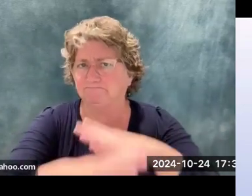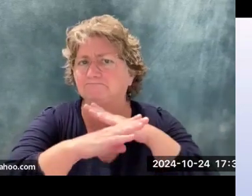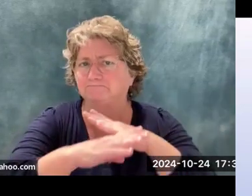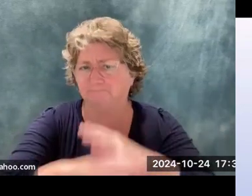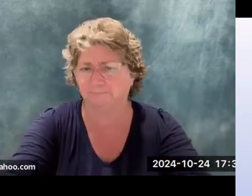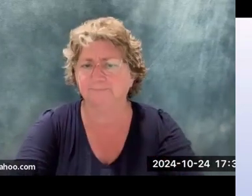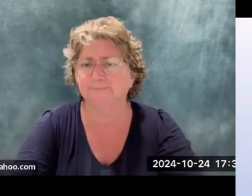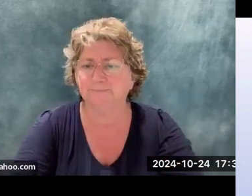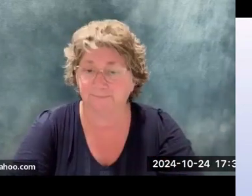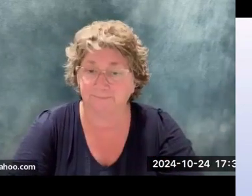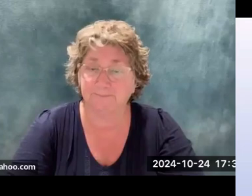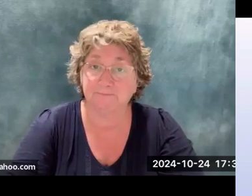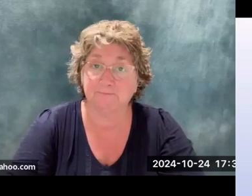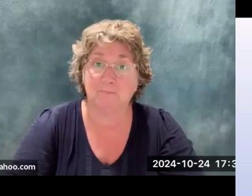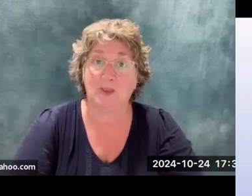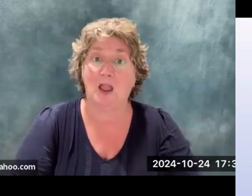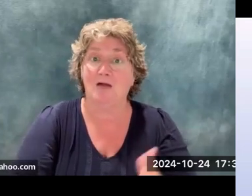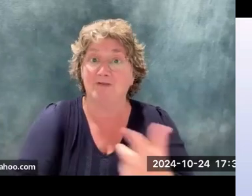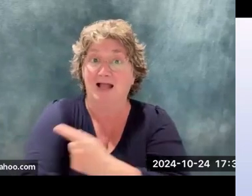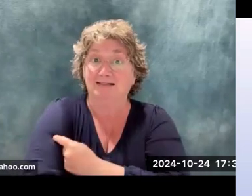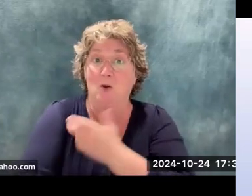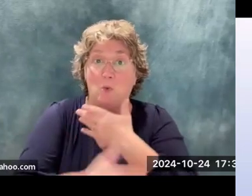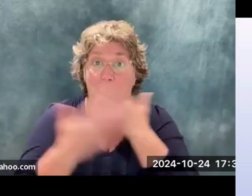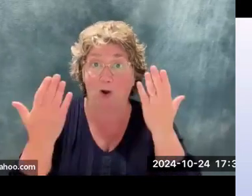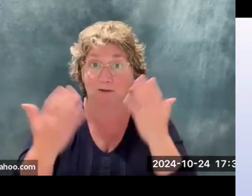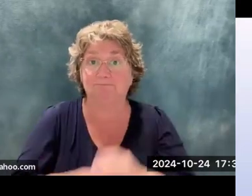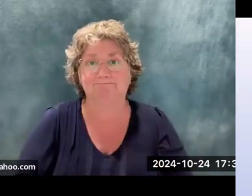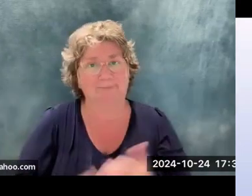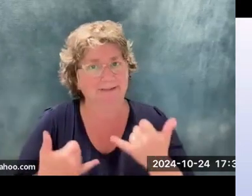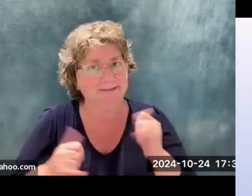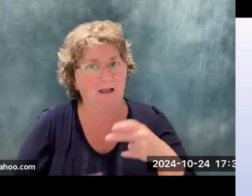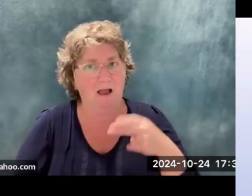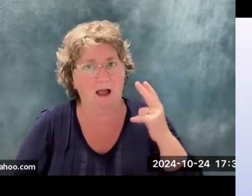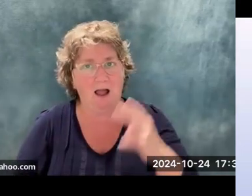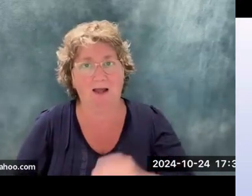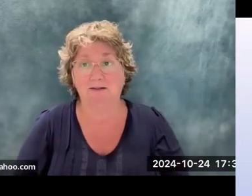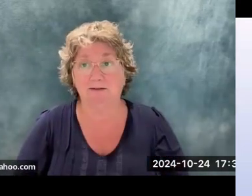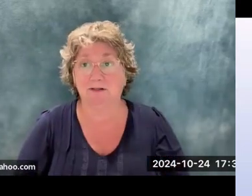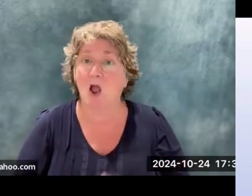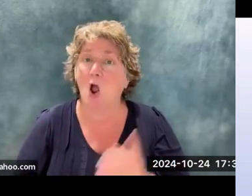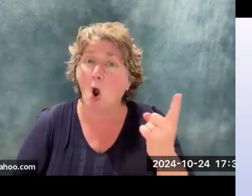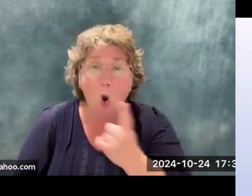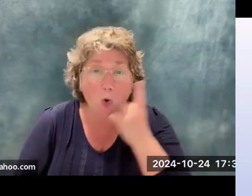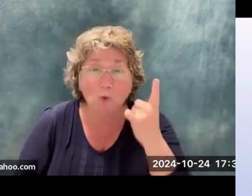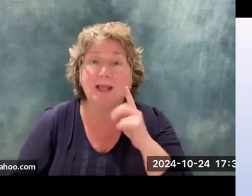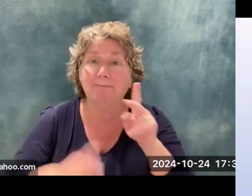And the only people who are dying these days are overwhelmingly unvaccinated people